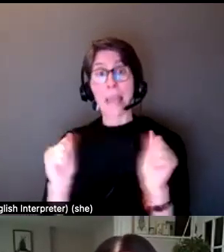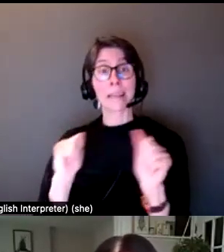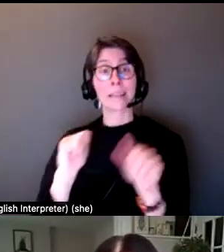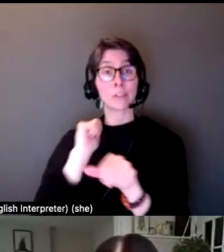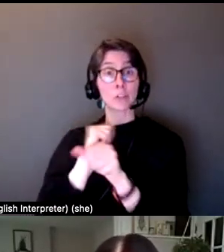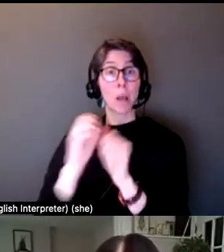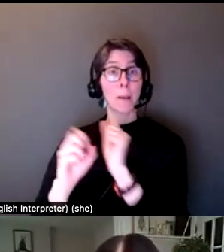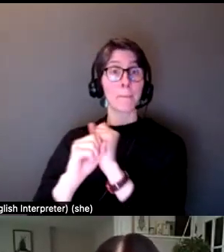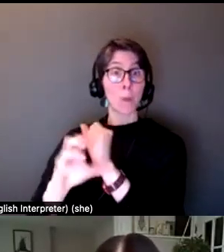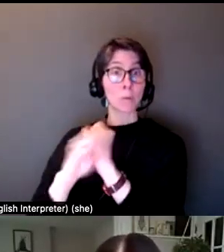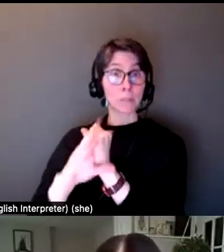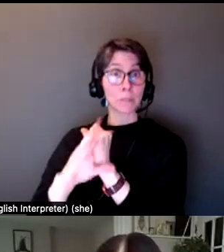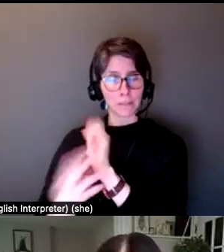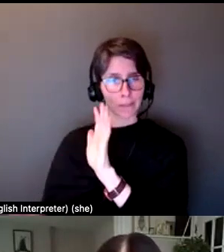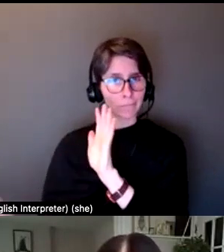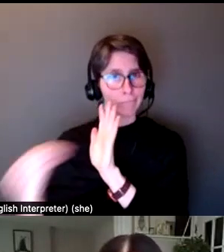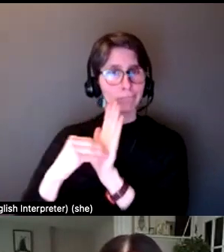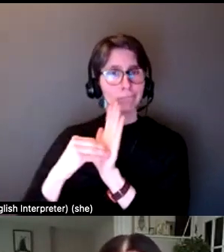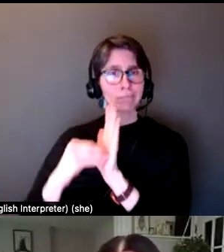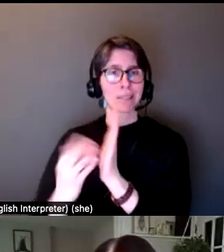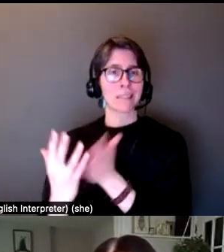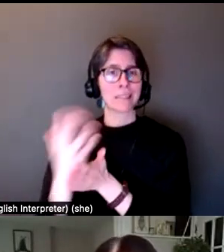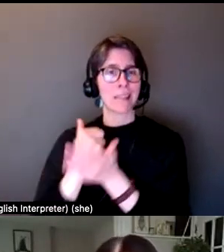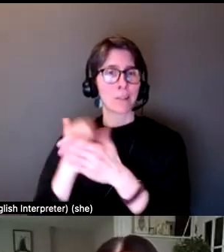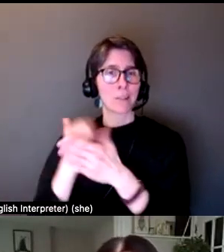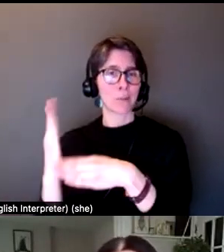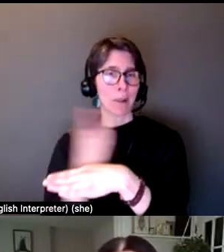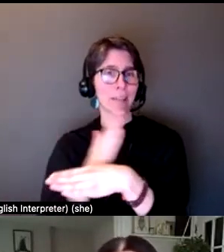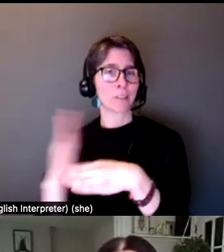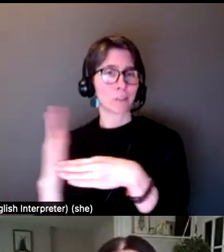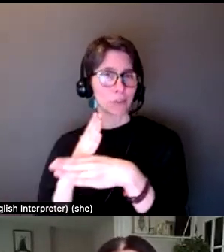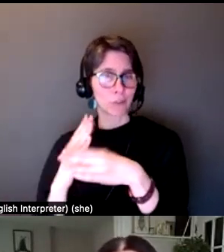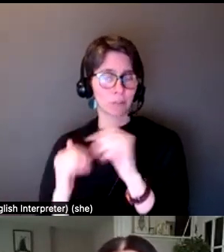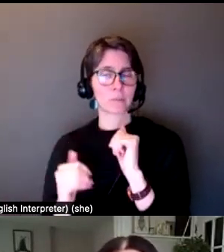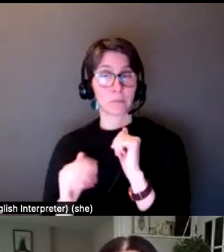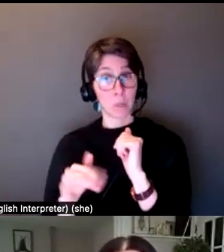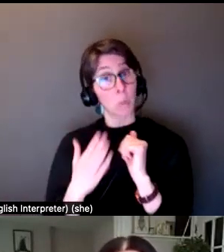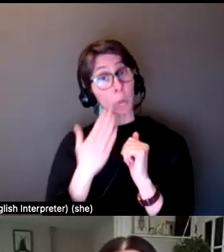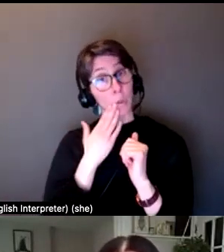included a salary range. And that was a good first step, but we knew that in order to get a